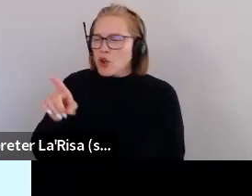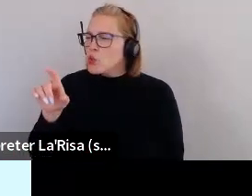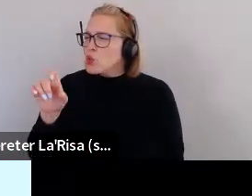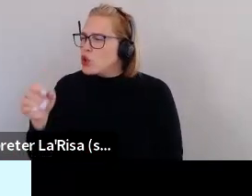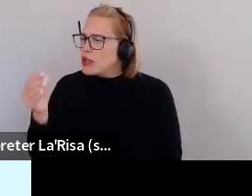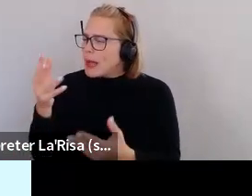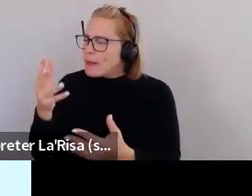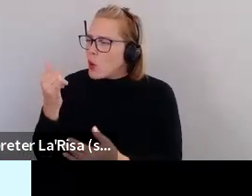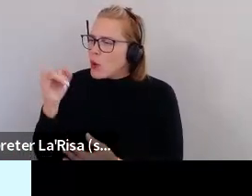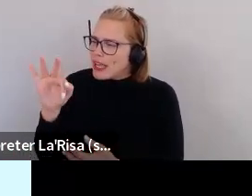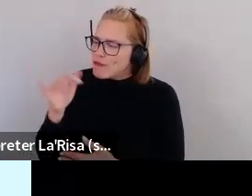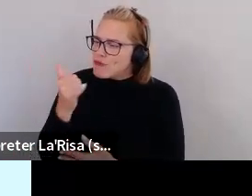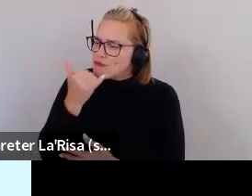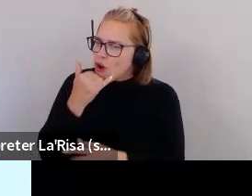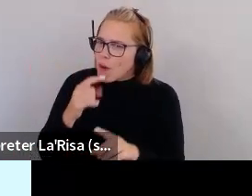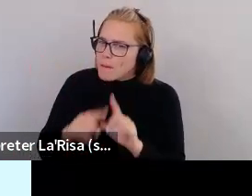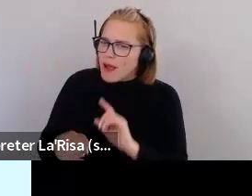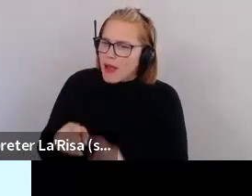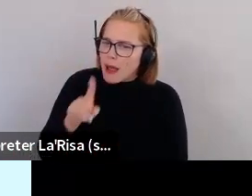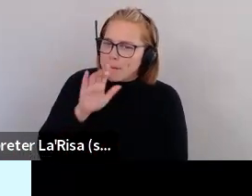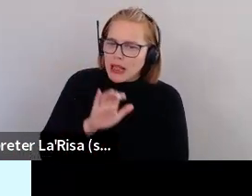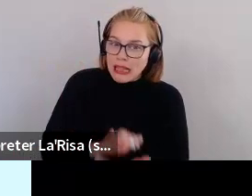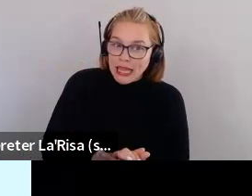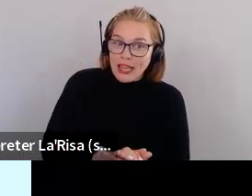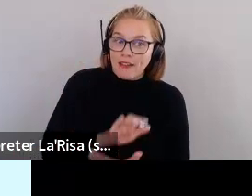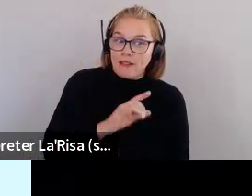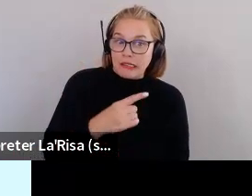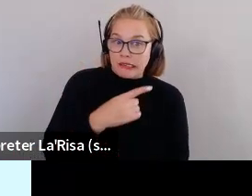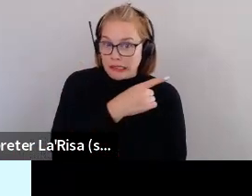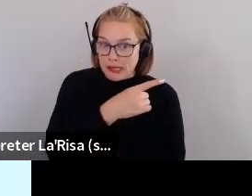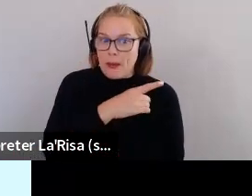the city. Marsha, I don't know if you want to correct or not, but I